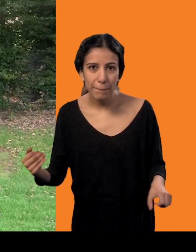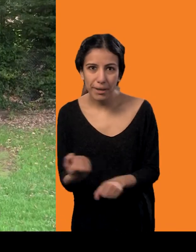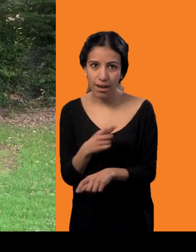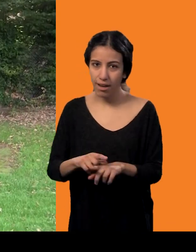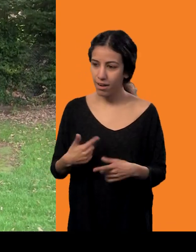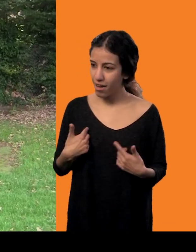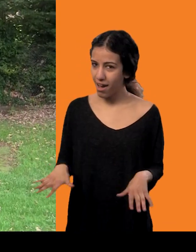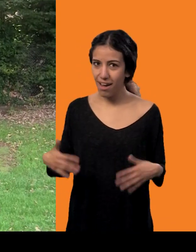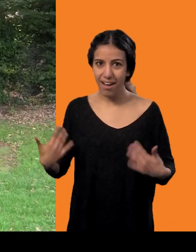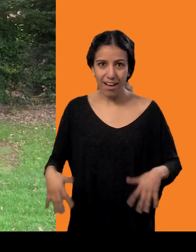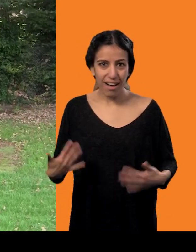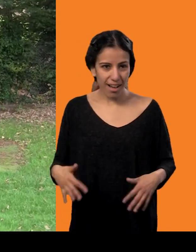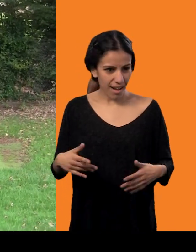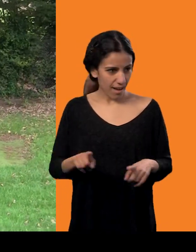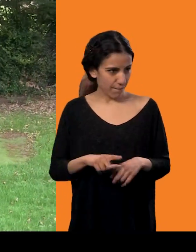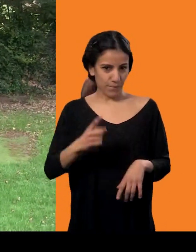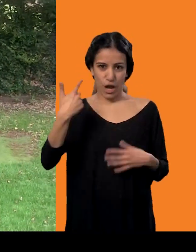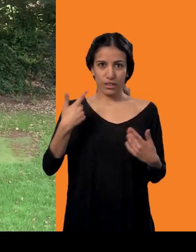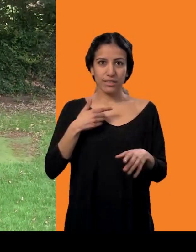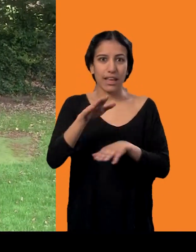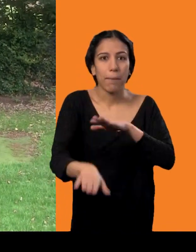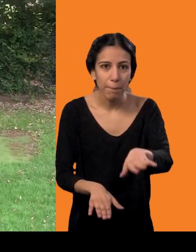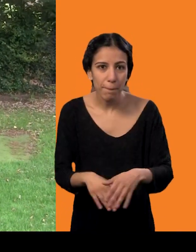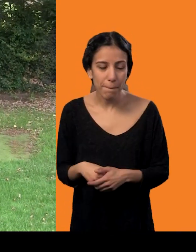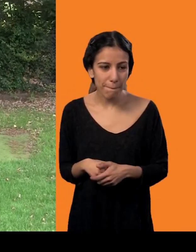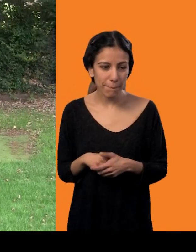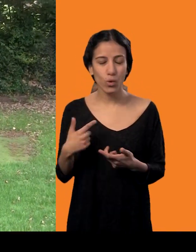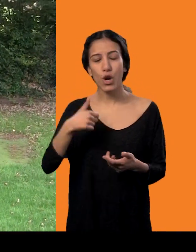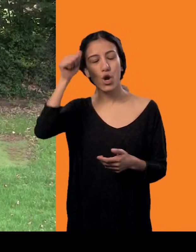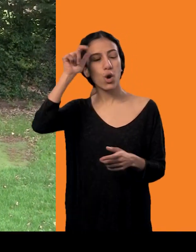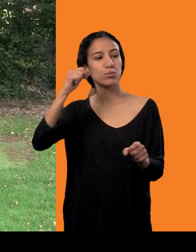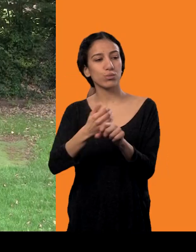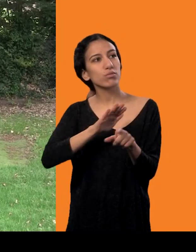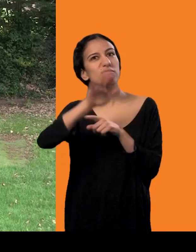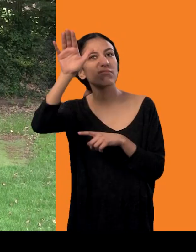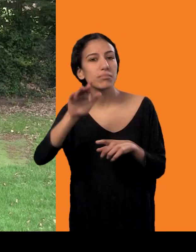But once I'd done it I was like "I'm so glad I did that" because